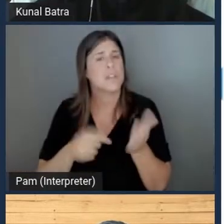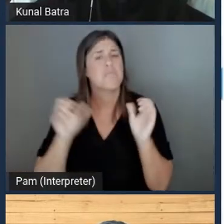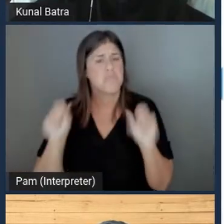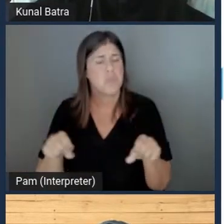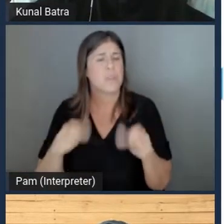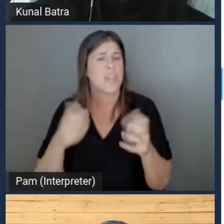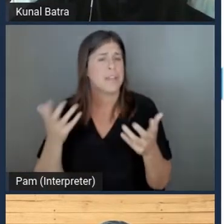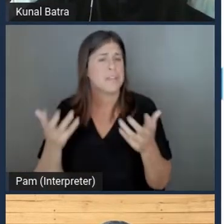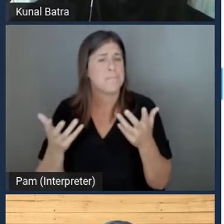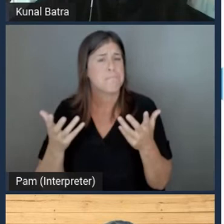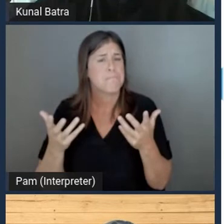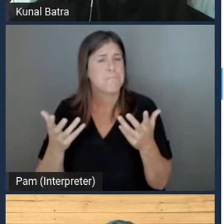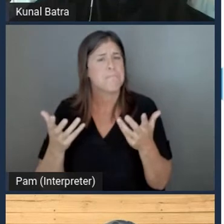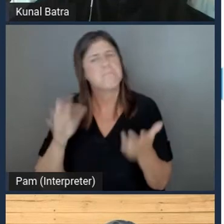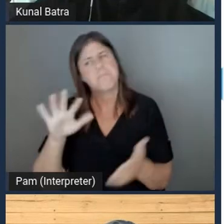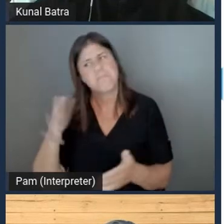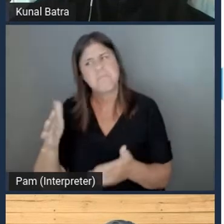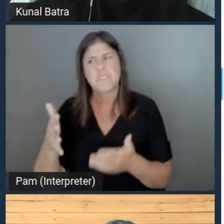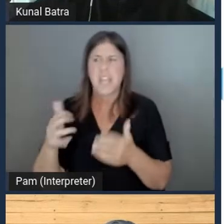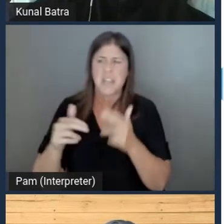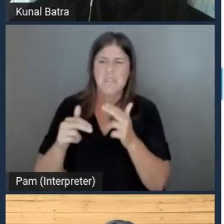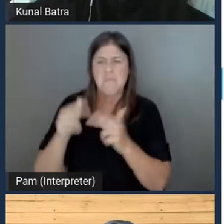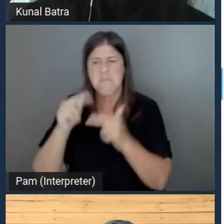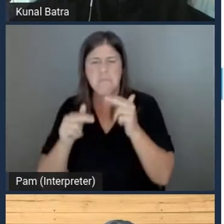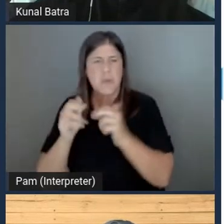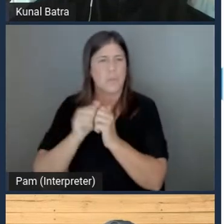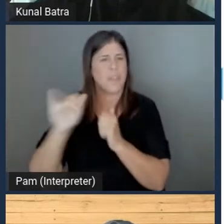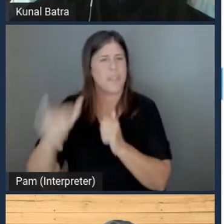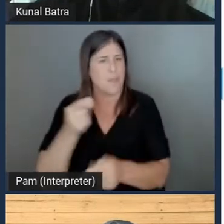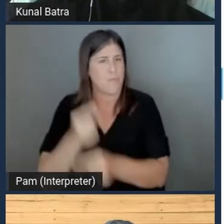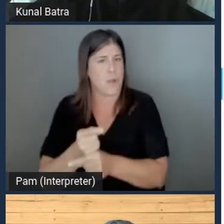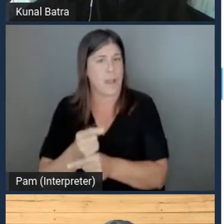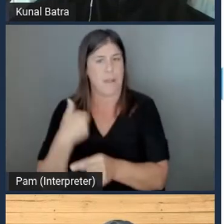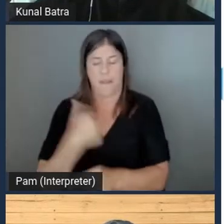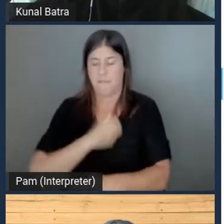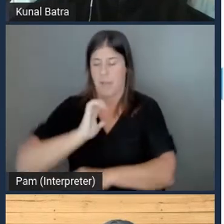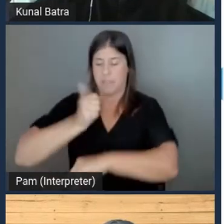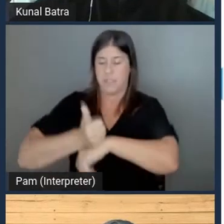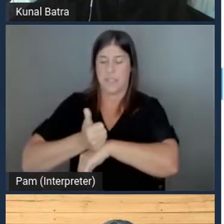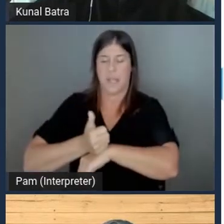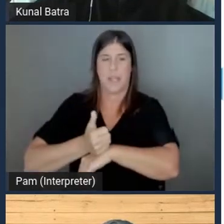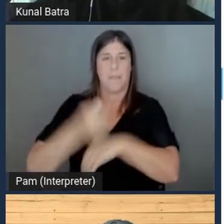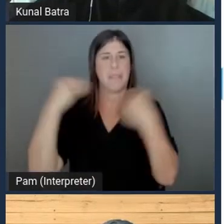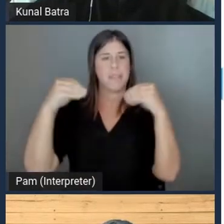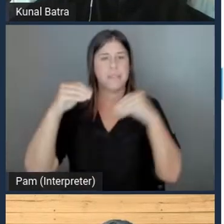you can continue building on this. So if I created a sales detail dataset as .1,